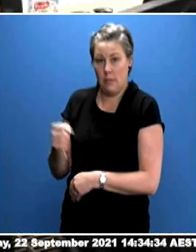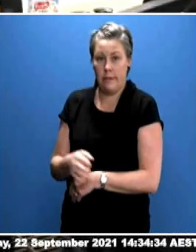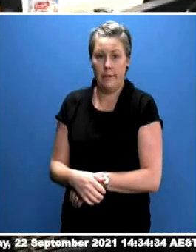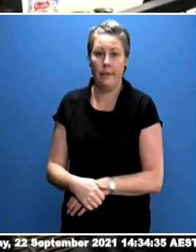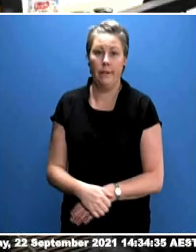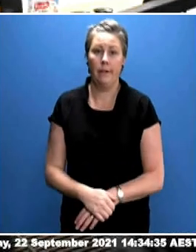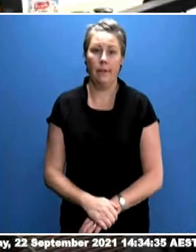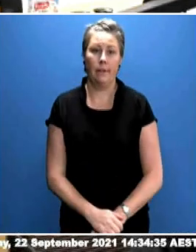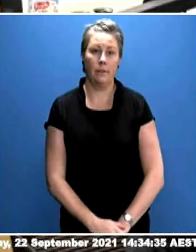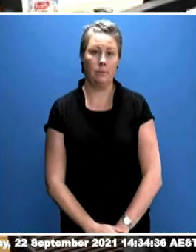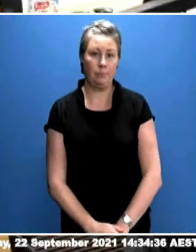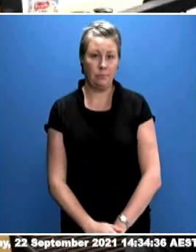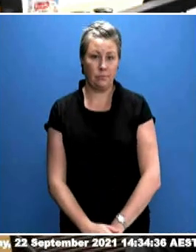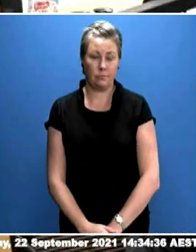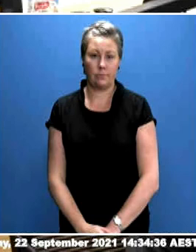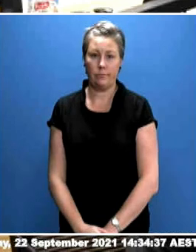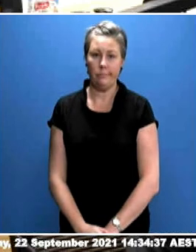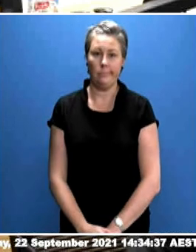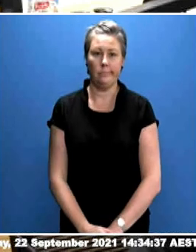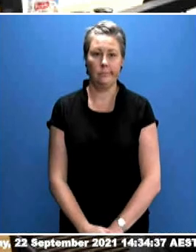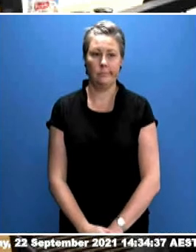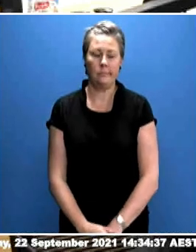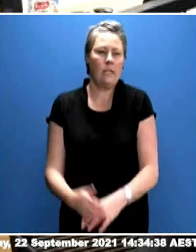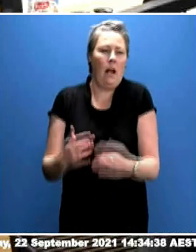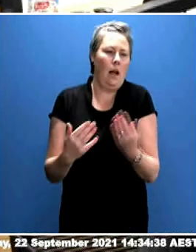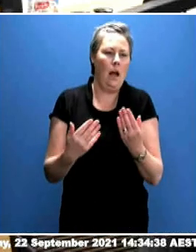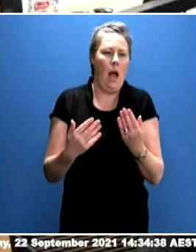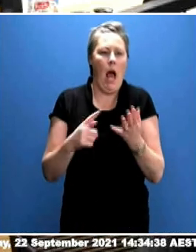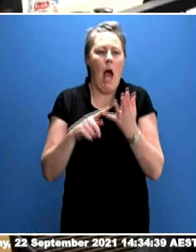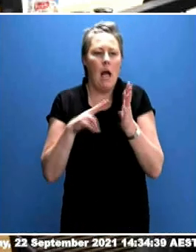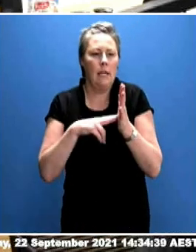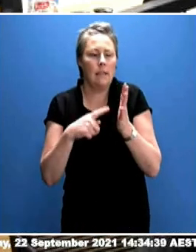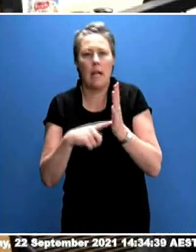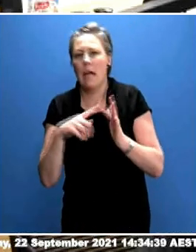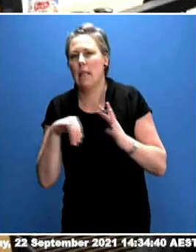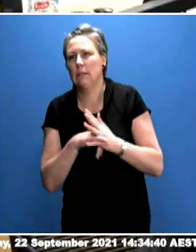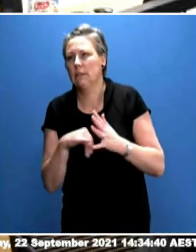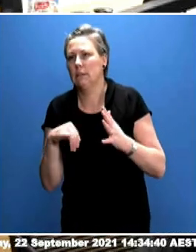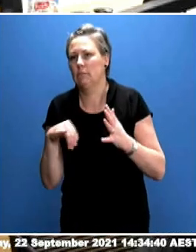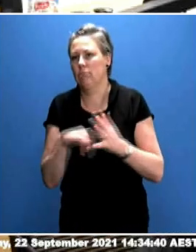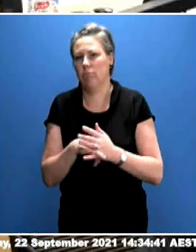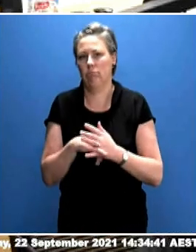going to be --- unless there's some potential for harm to the child?